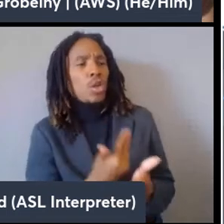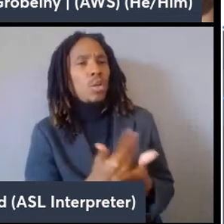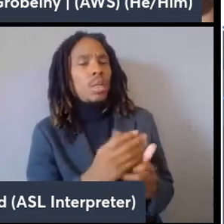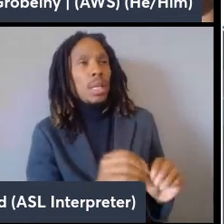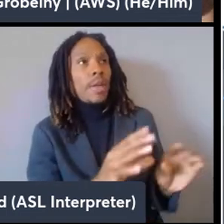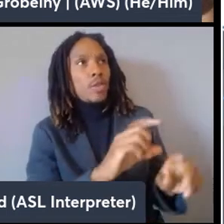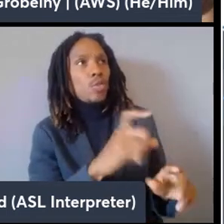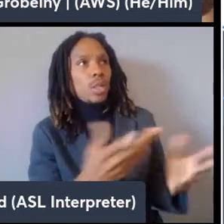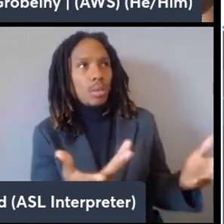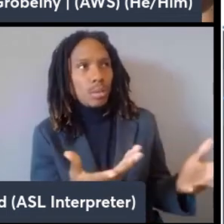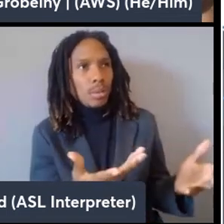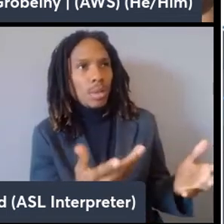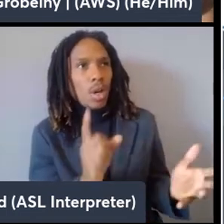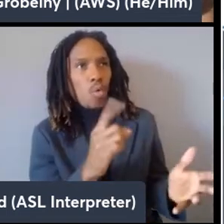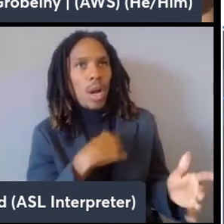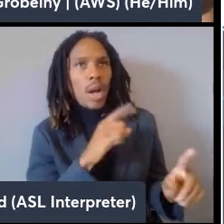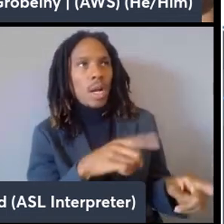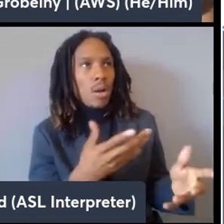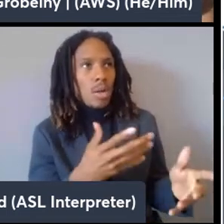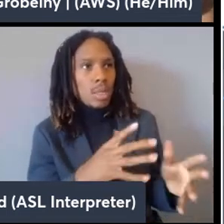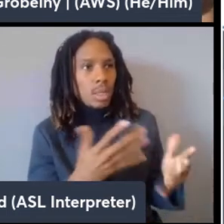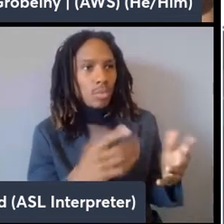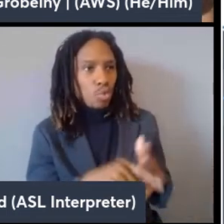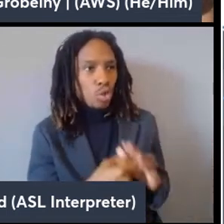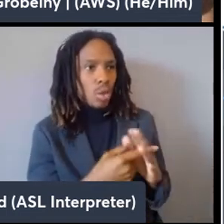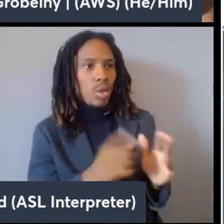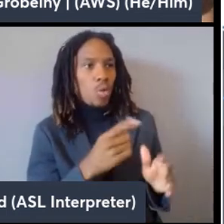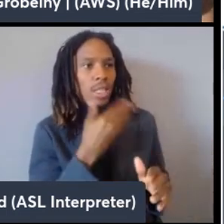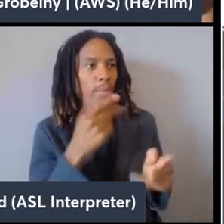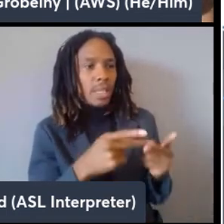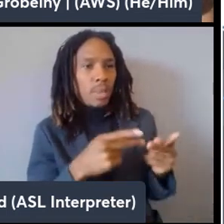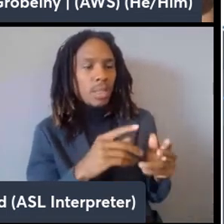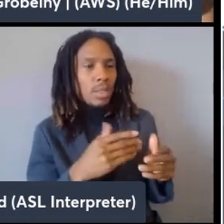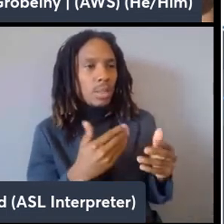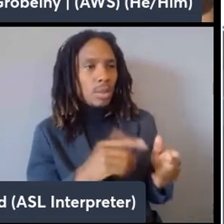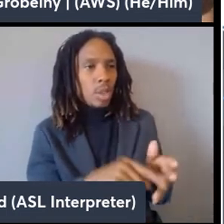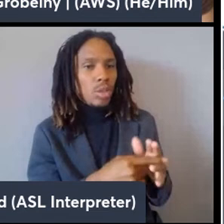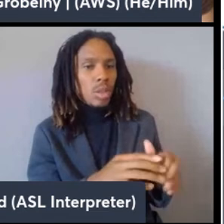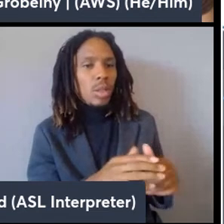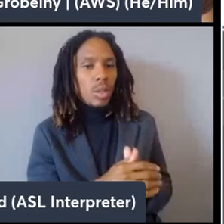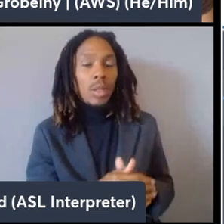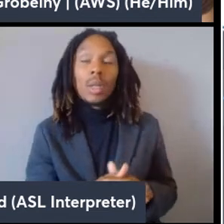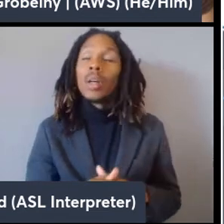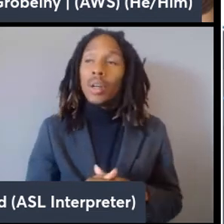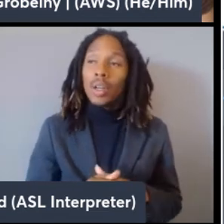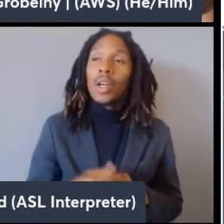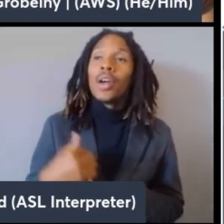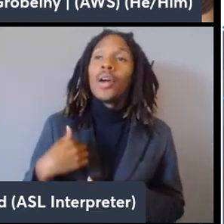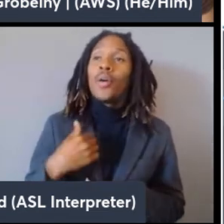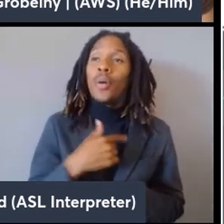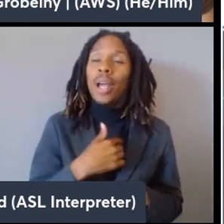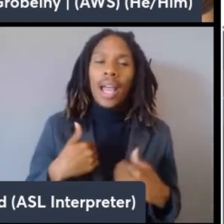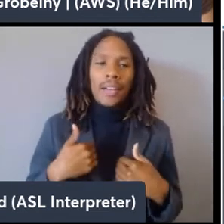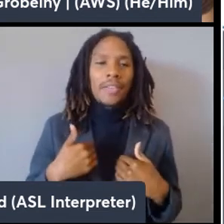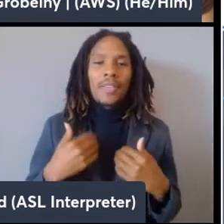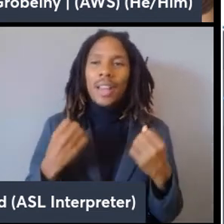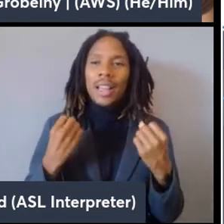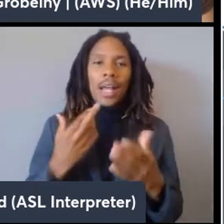where do I go to get started? Where's the best place to go? We have lots of resources for this.